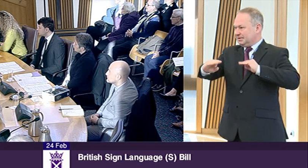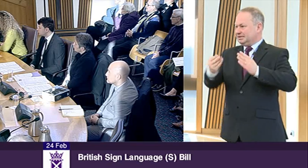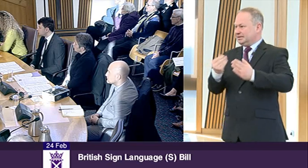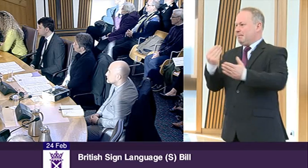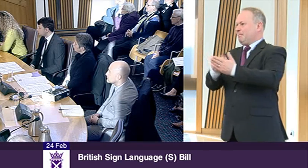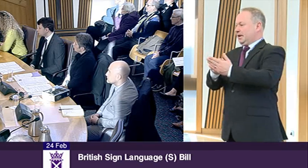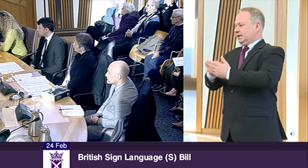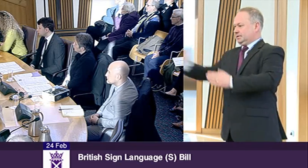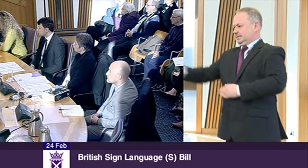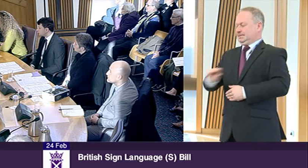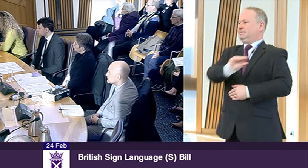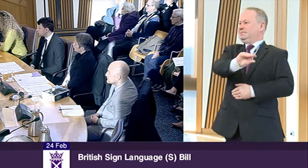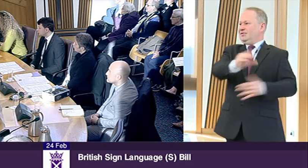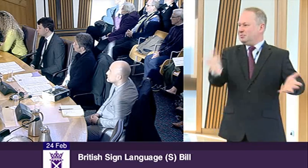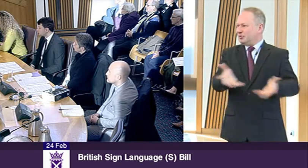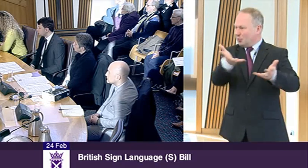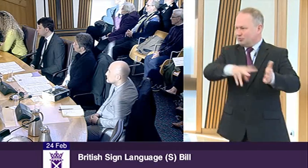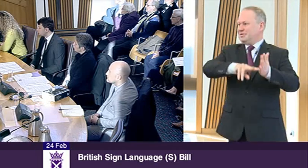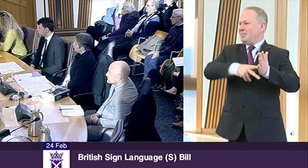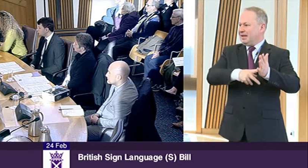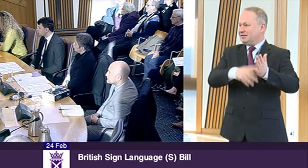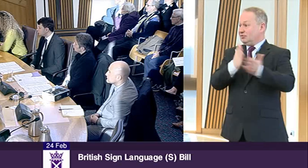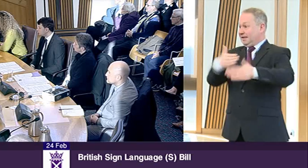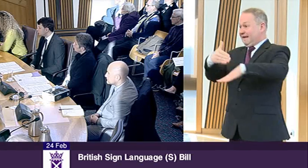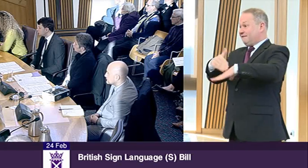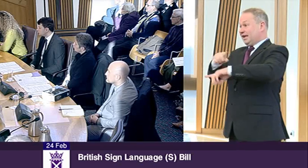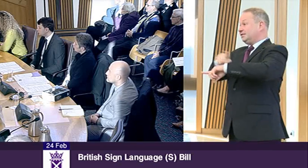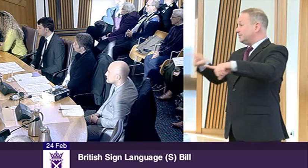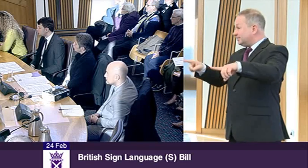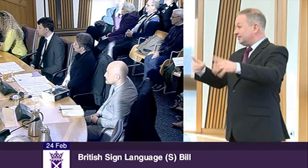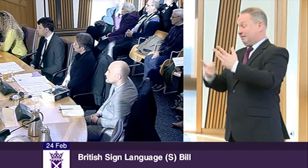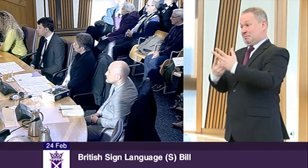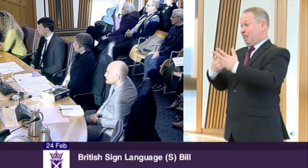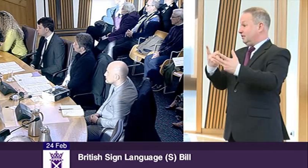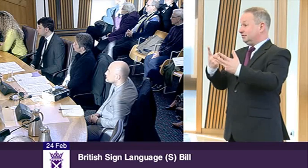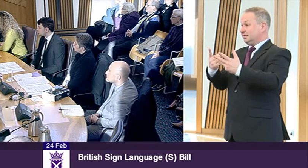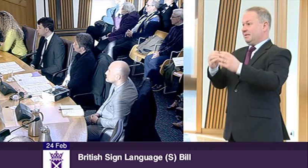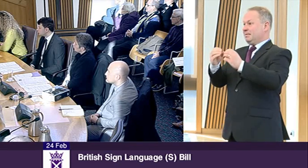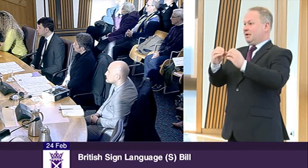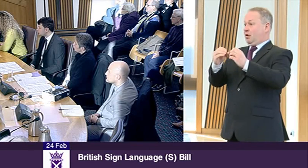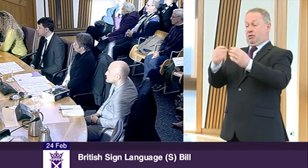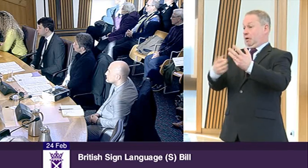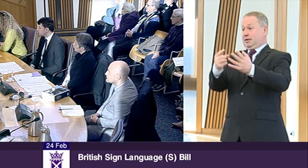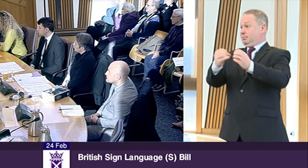of it would have to be allocated for promotion and so on. What would be the impact on BSL